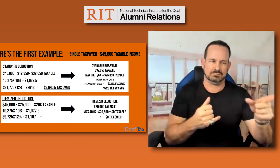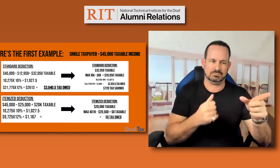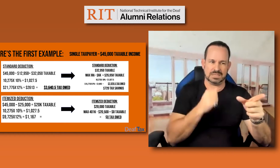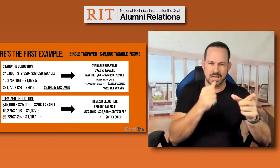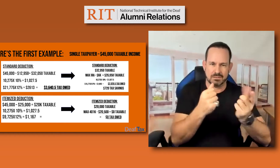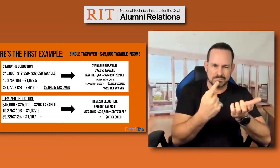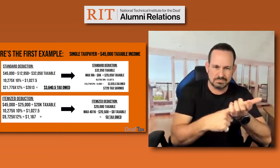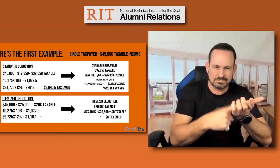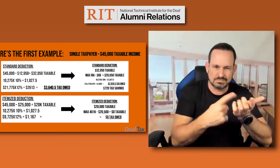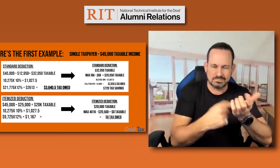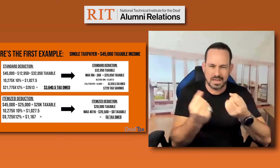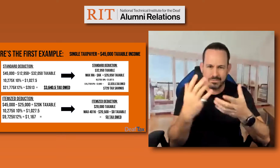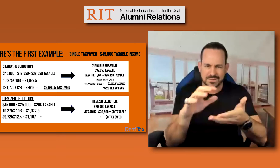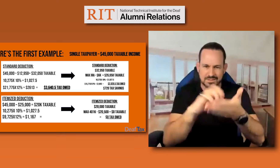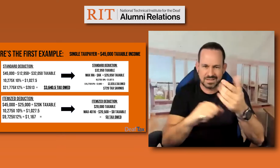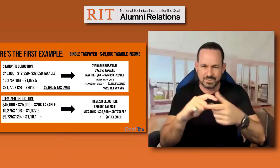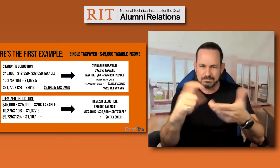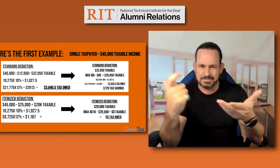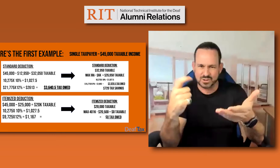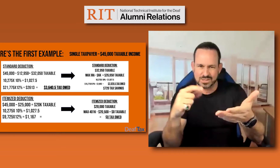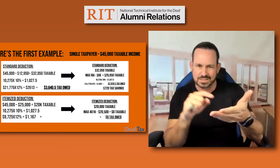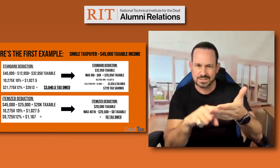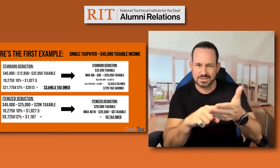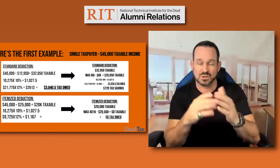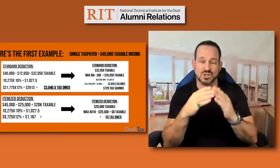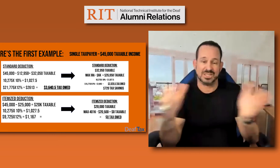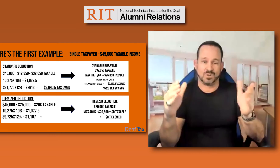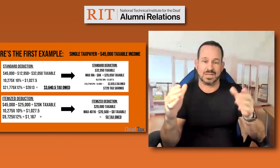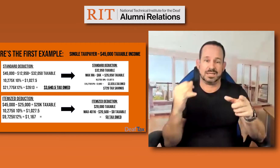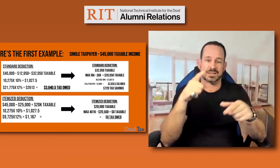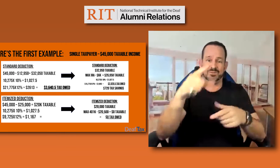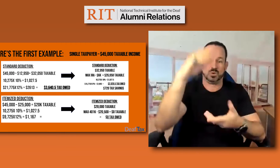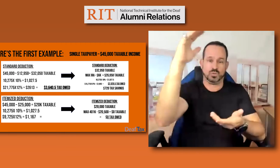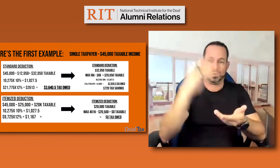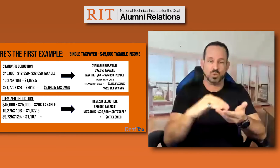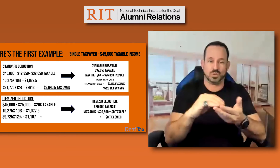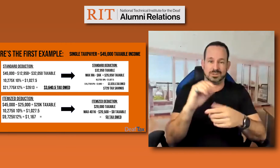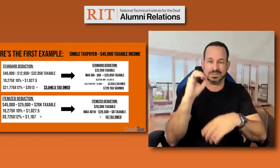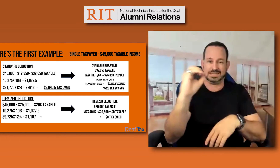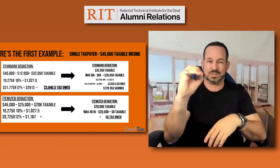Yes! There is a big discussion about how much can be deducted.